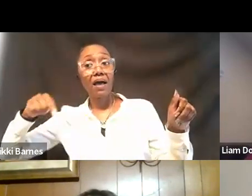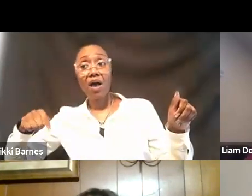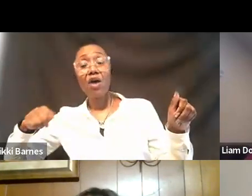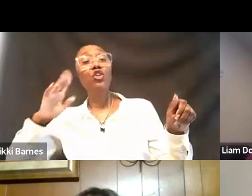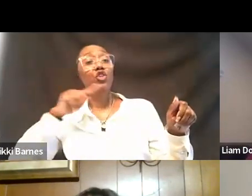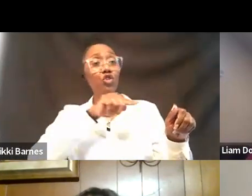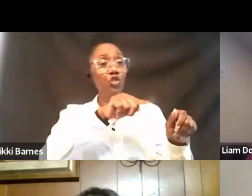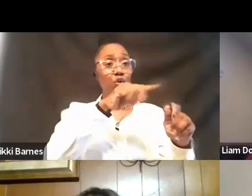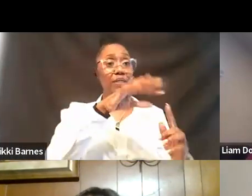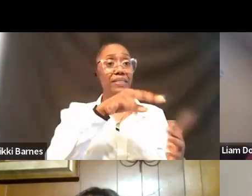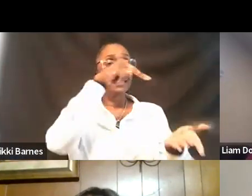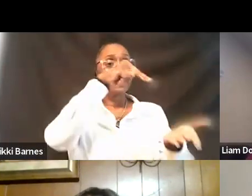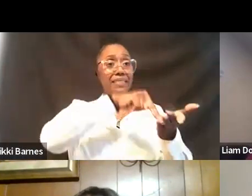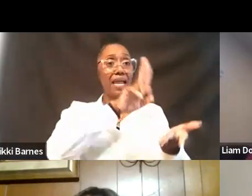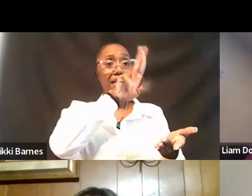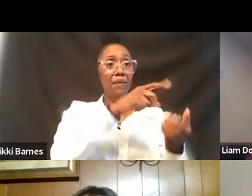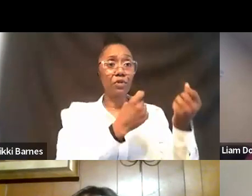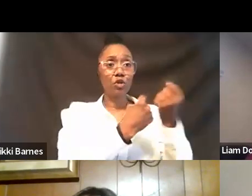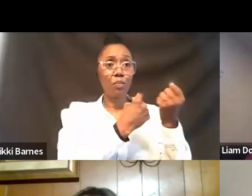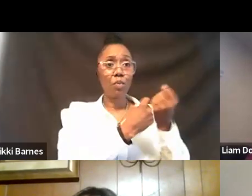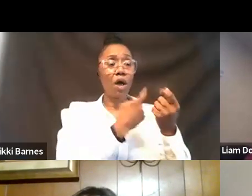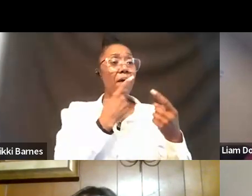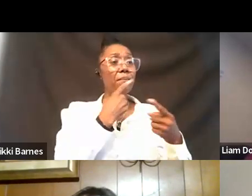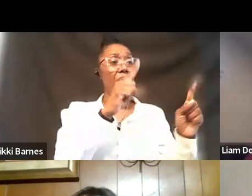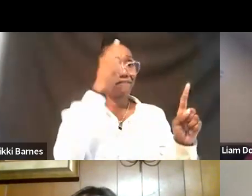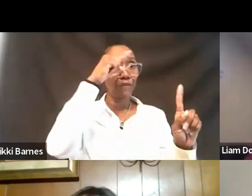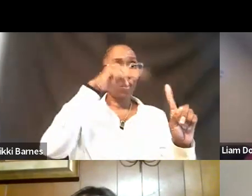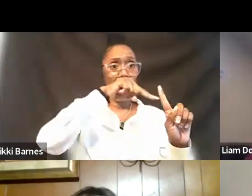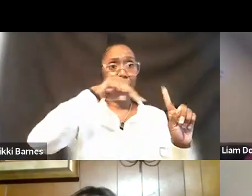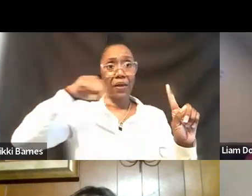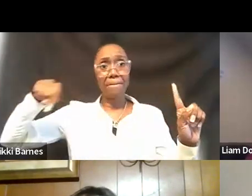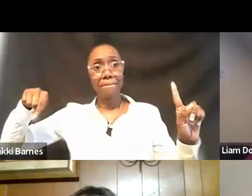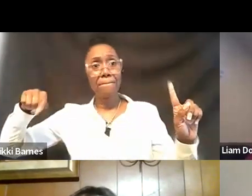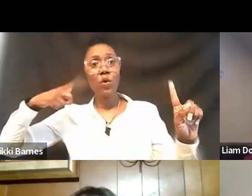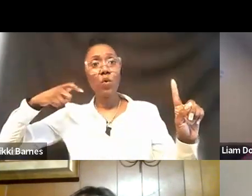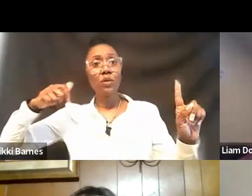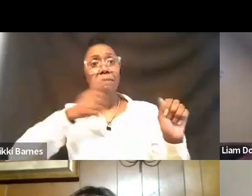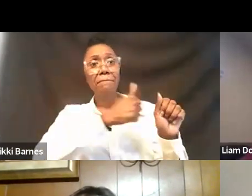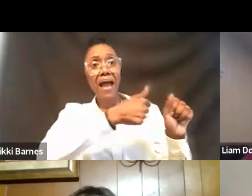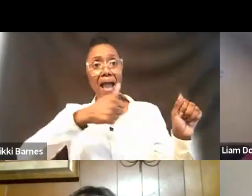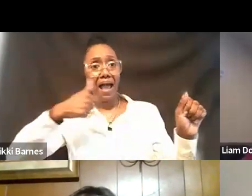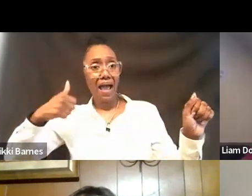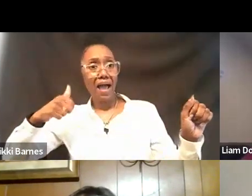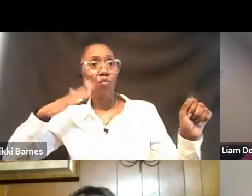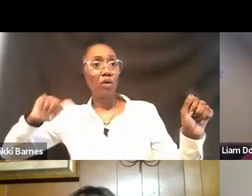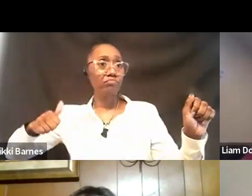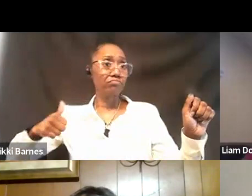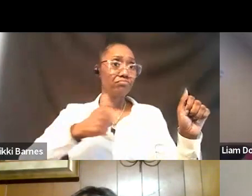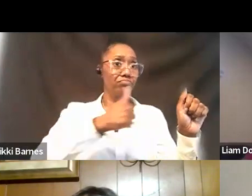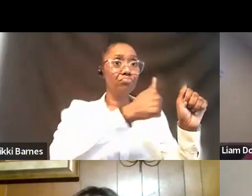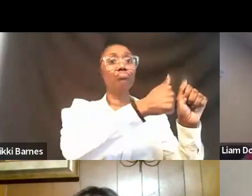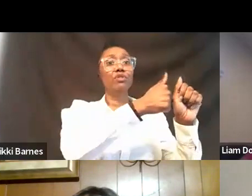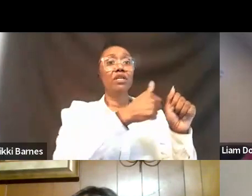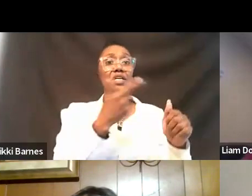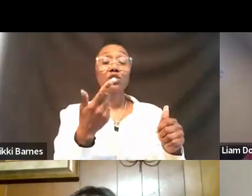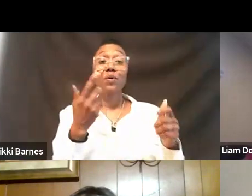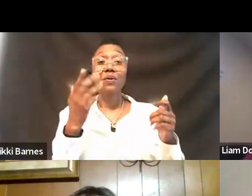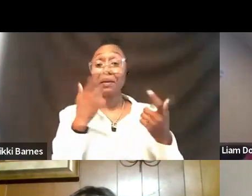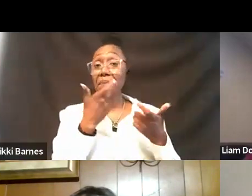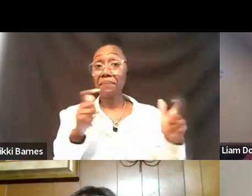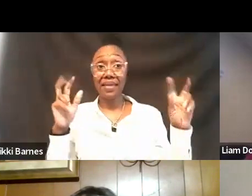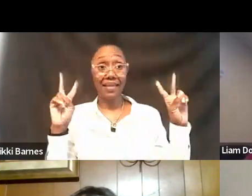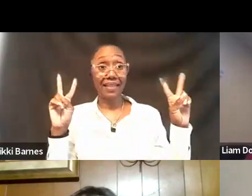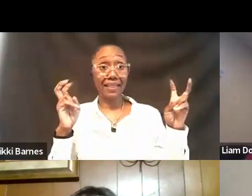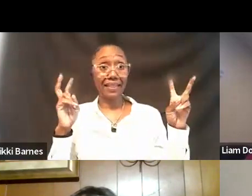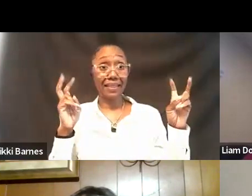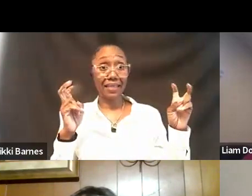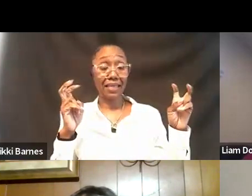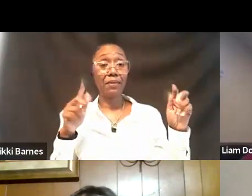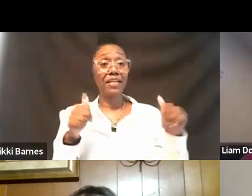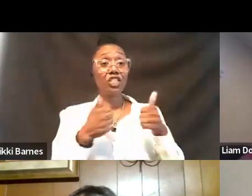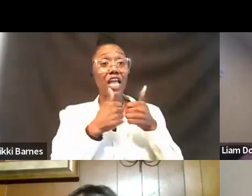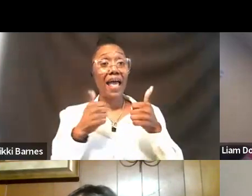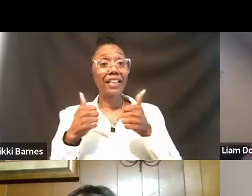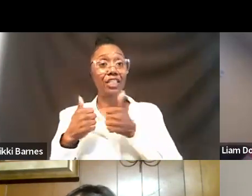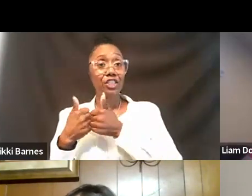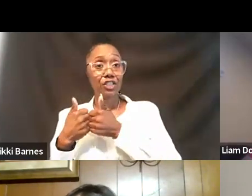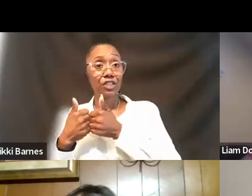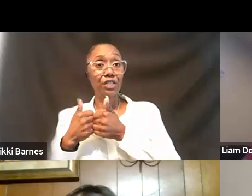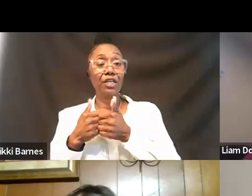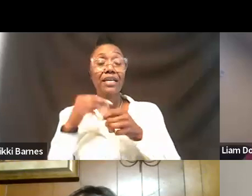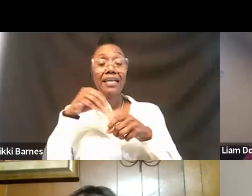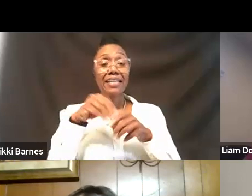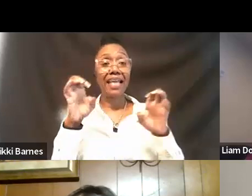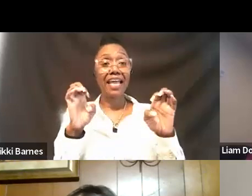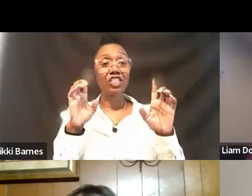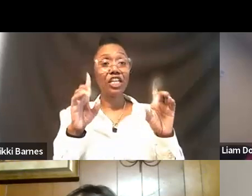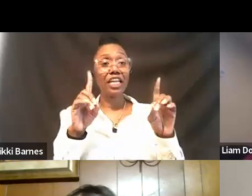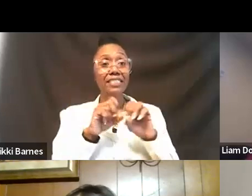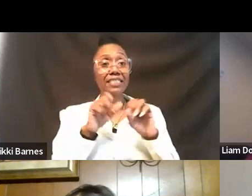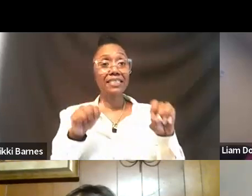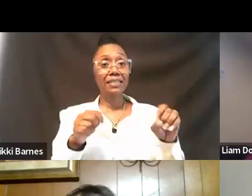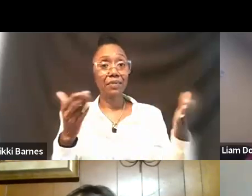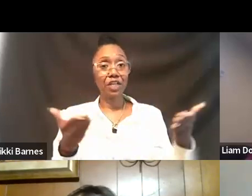Some positive aspects of. Living with disability and you know, our some our big theme for today's been the challenges that are that are associated with being in the education system in Louisiana and also having a.